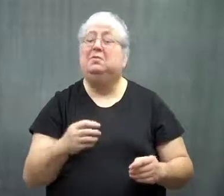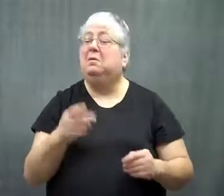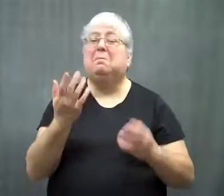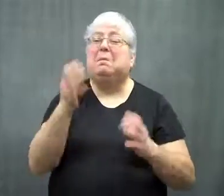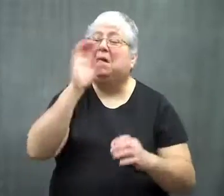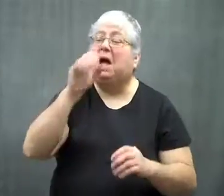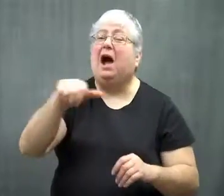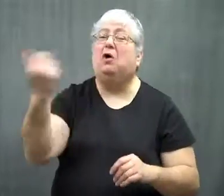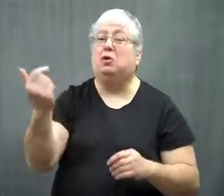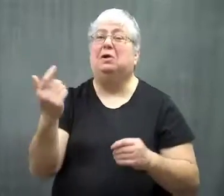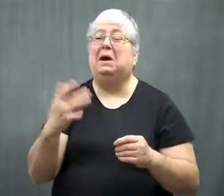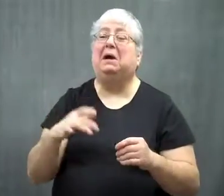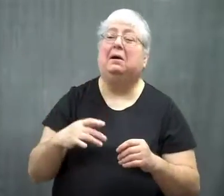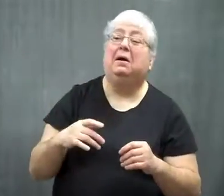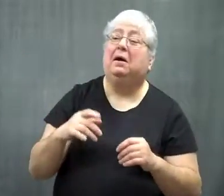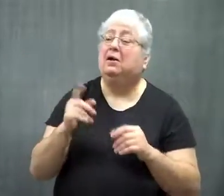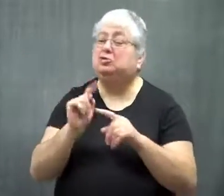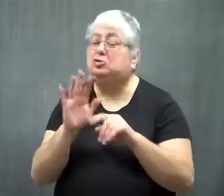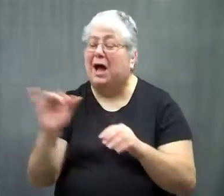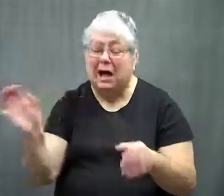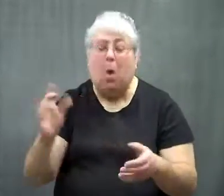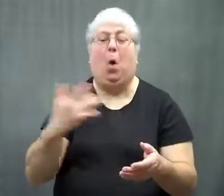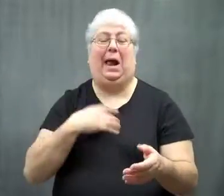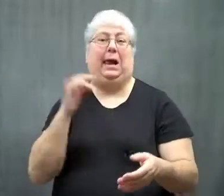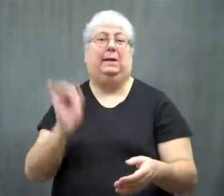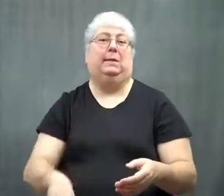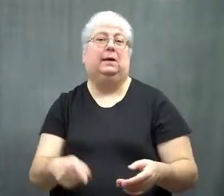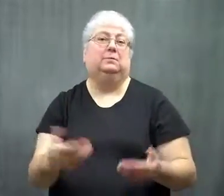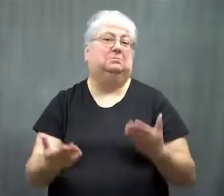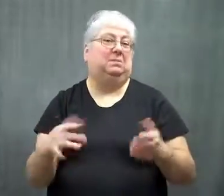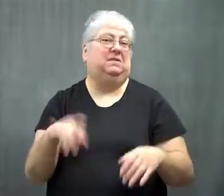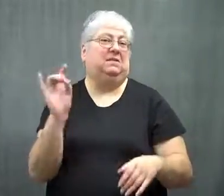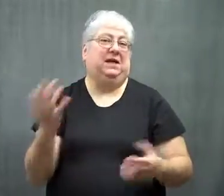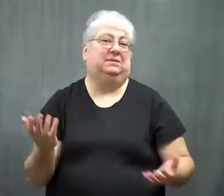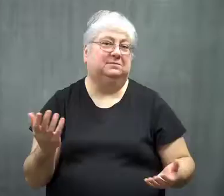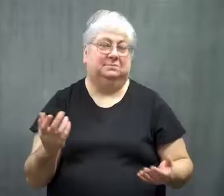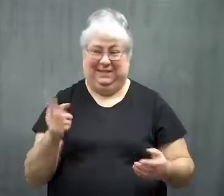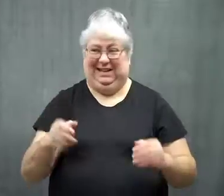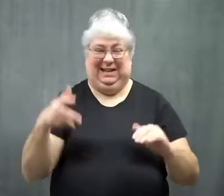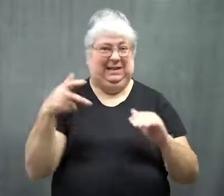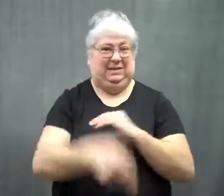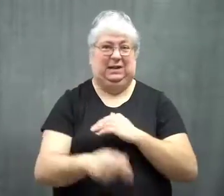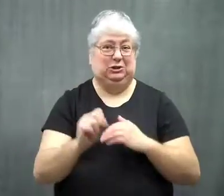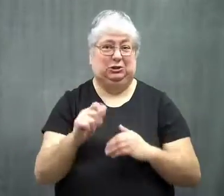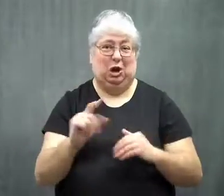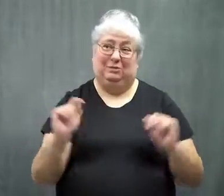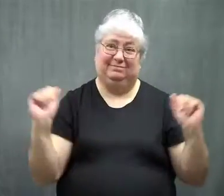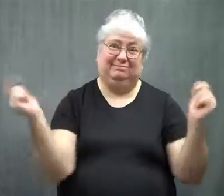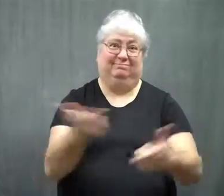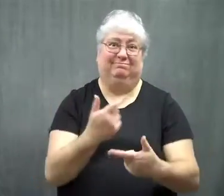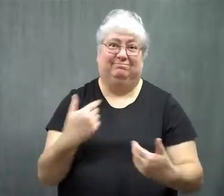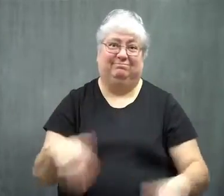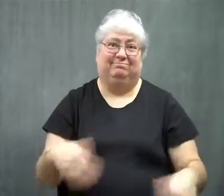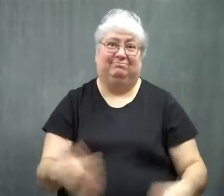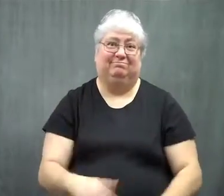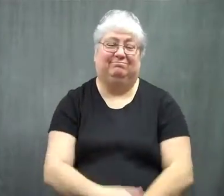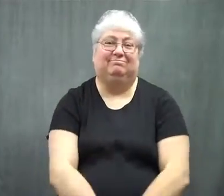Maybe you can find some other product that you like. Everybody needs to cut back on salt.